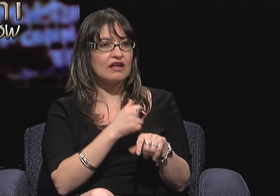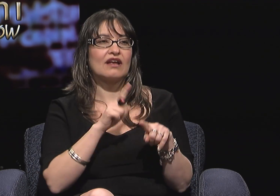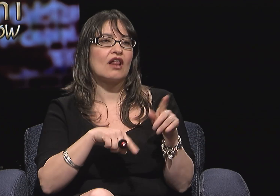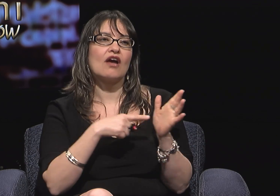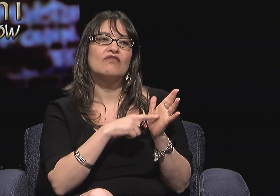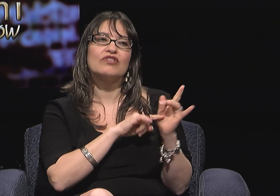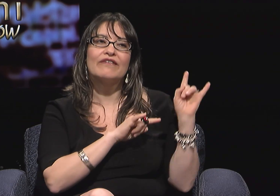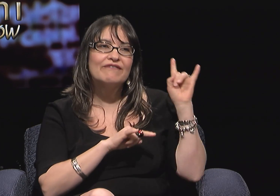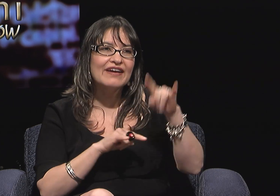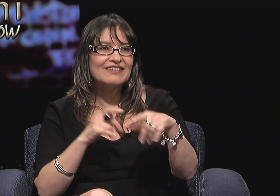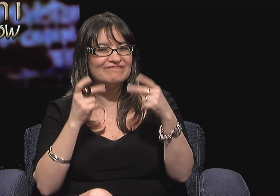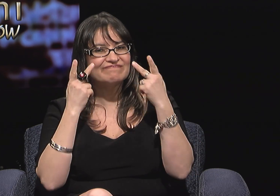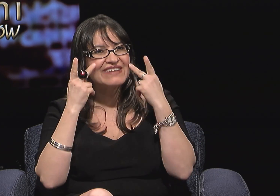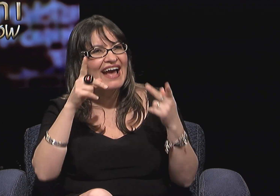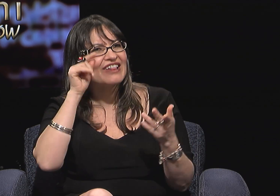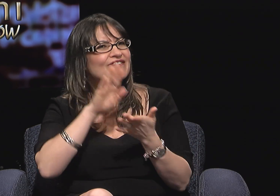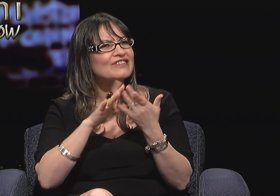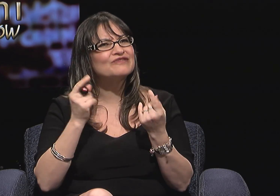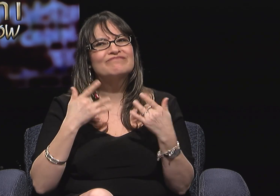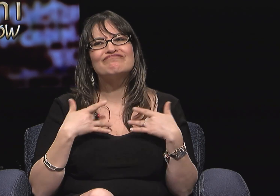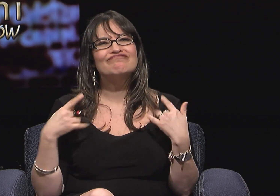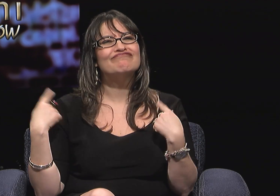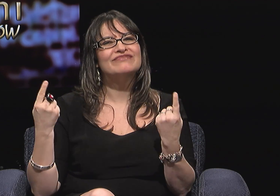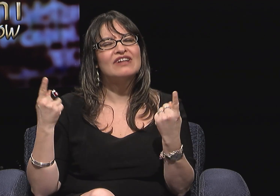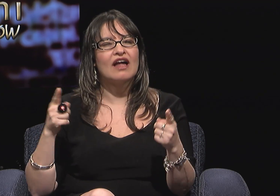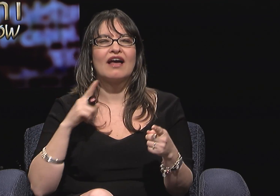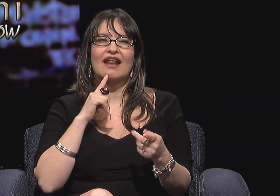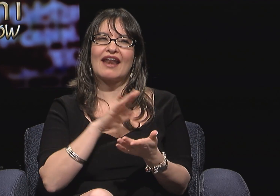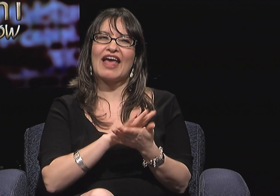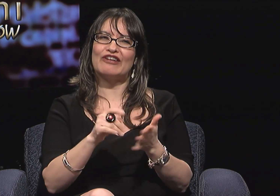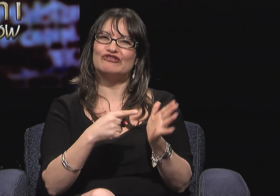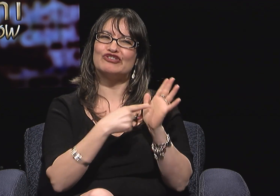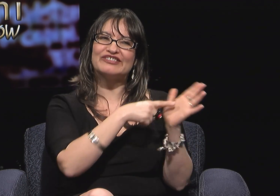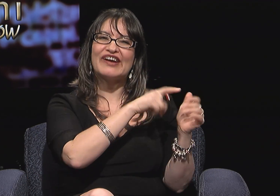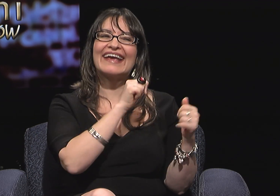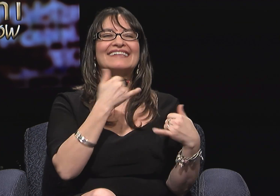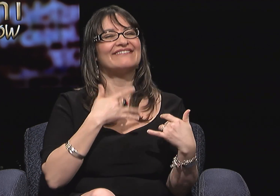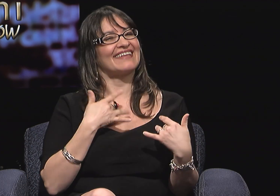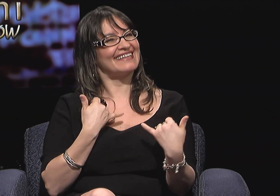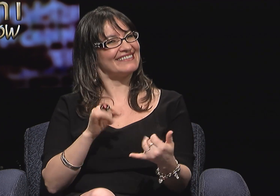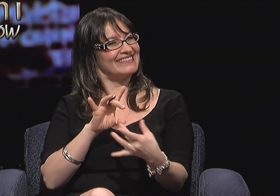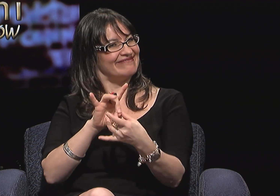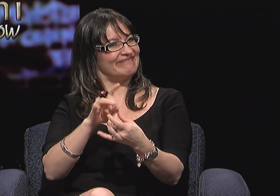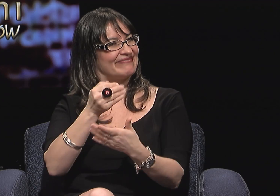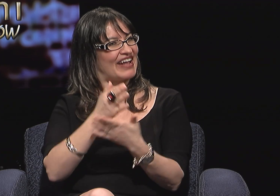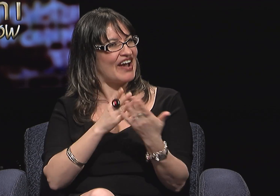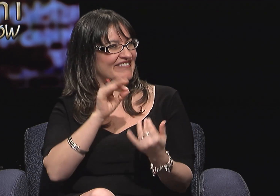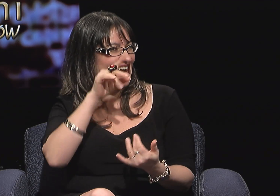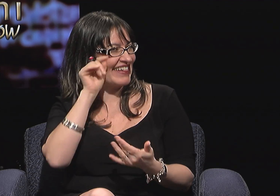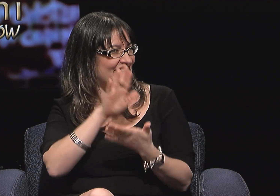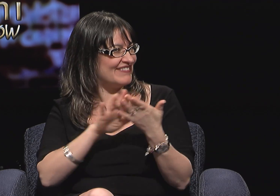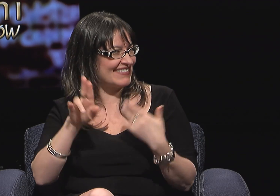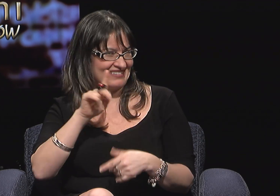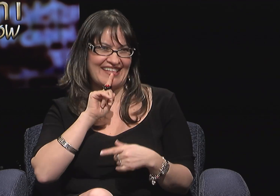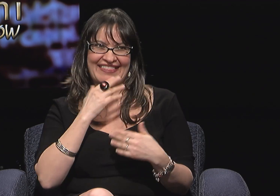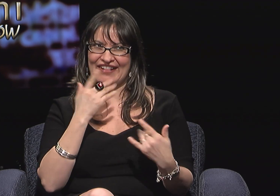who are not able to visit the campus often. This is a really nice way for them to stay connected and to be aware of current events on campus.